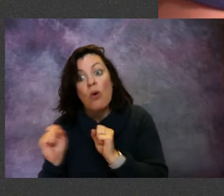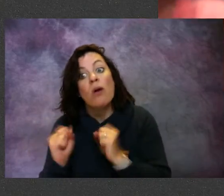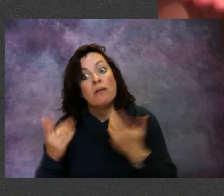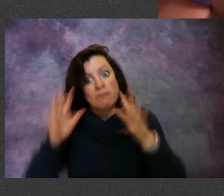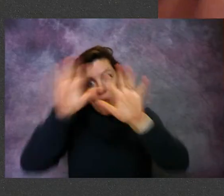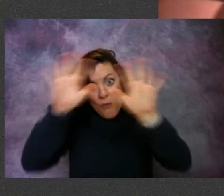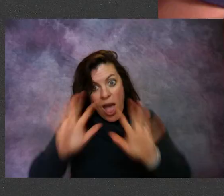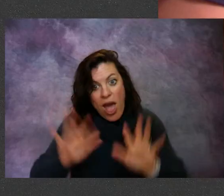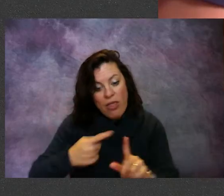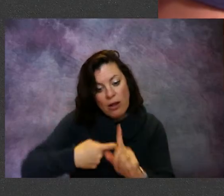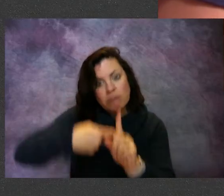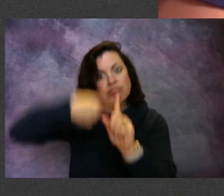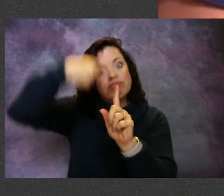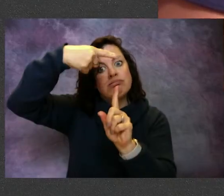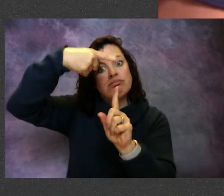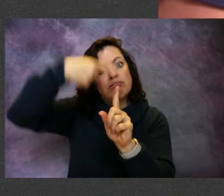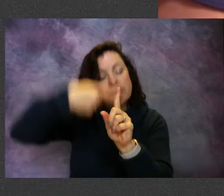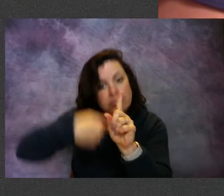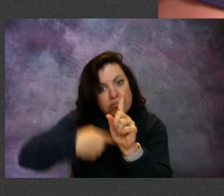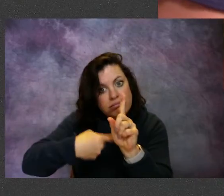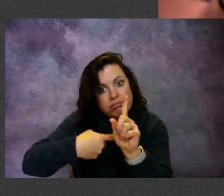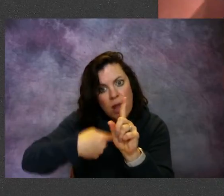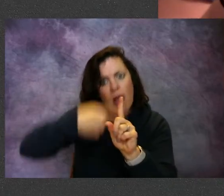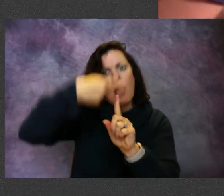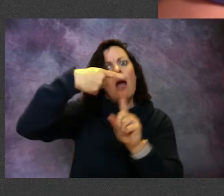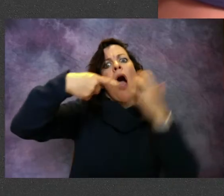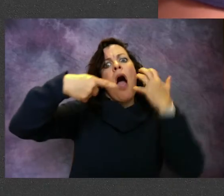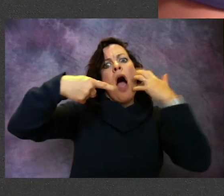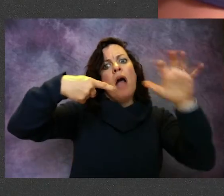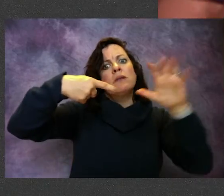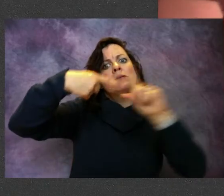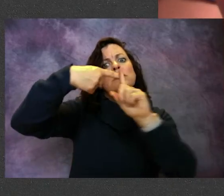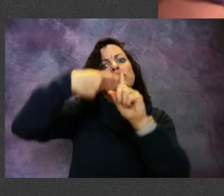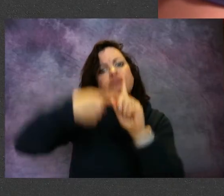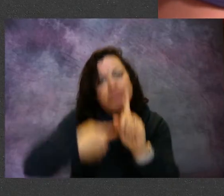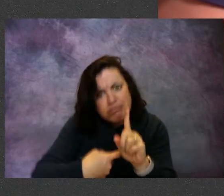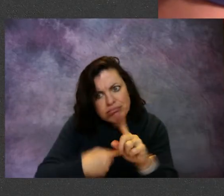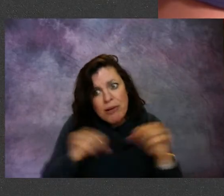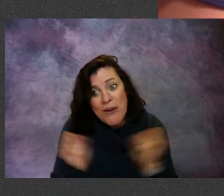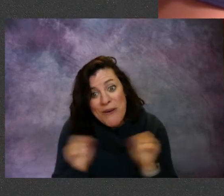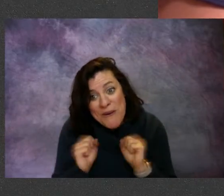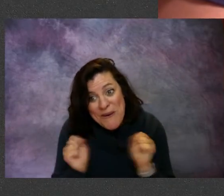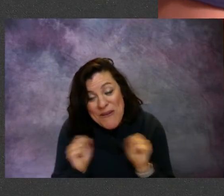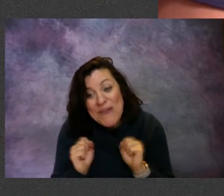during those temperatures outside. I know that next week we are gonna learn all types